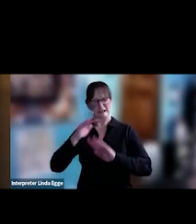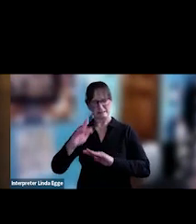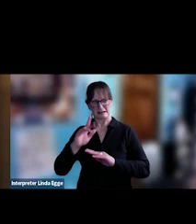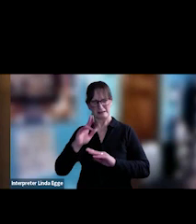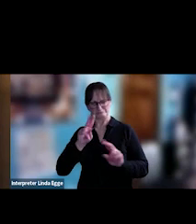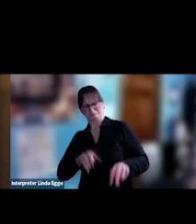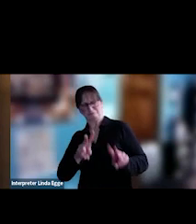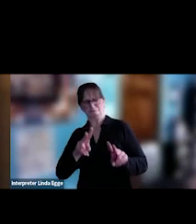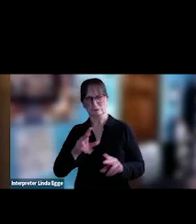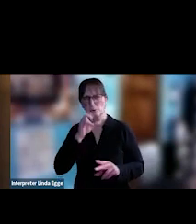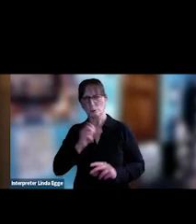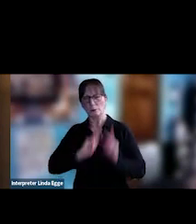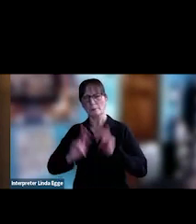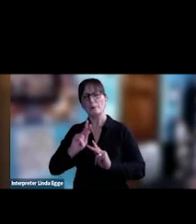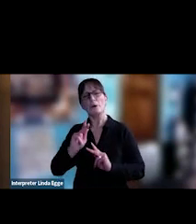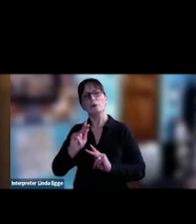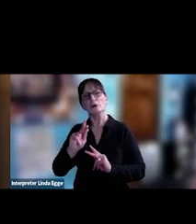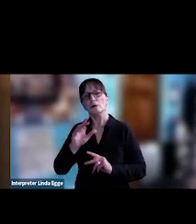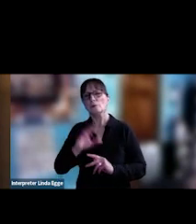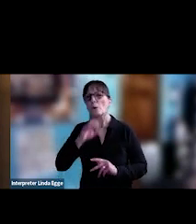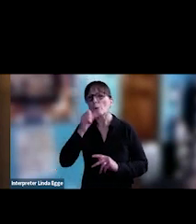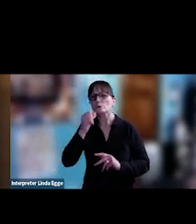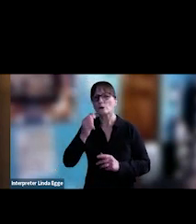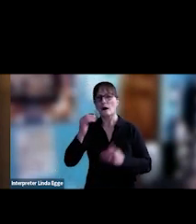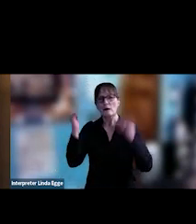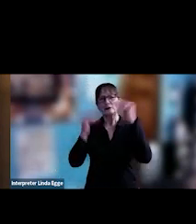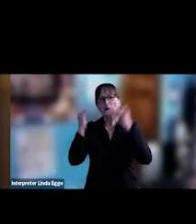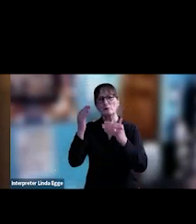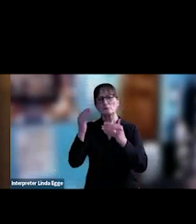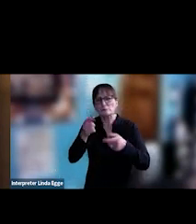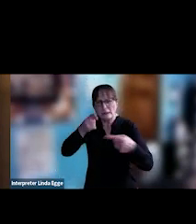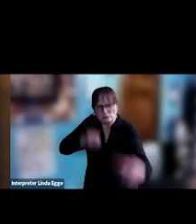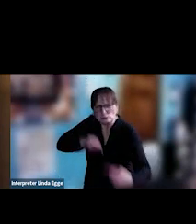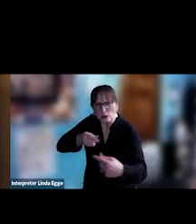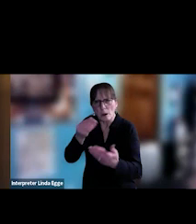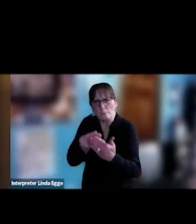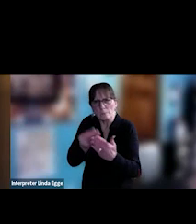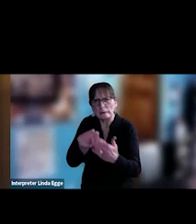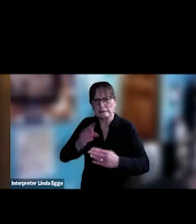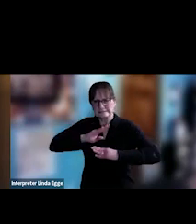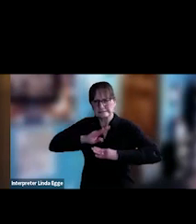low income older adults struggle to make ends meet, and it makes it difficult for them to age